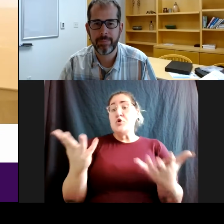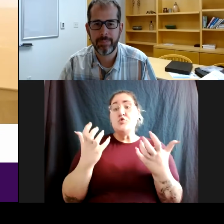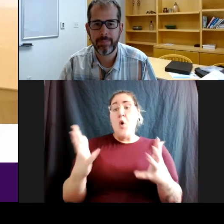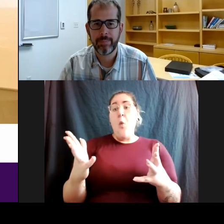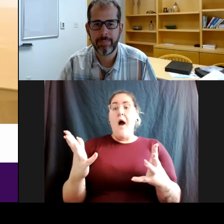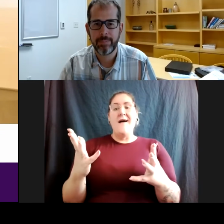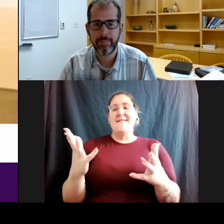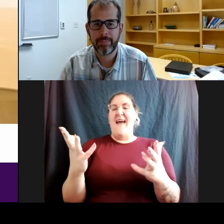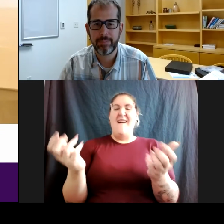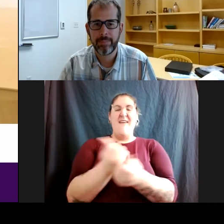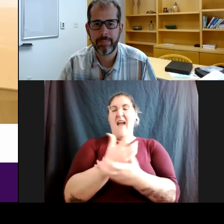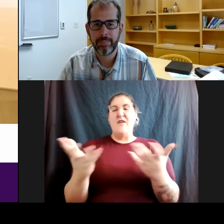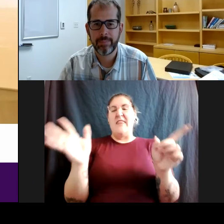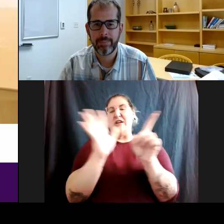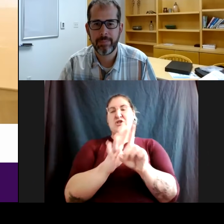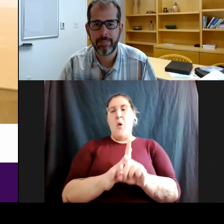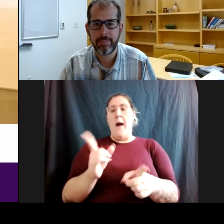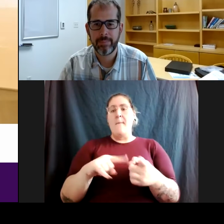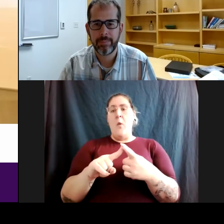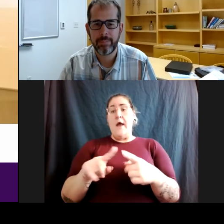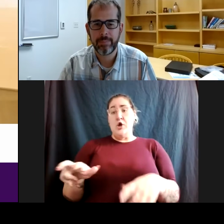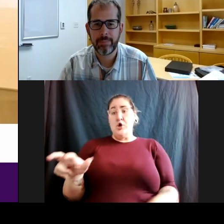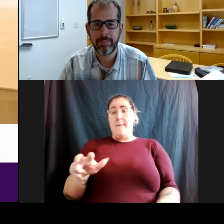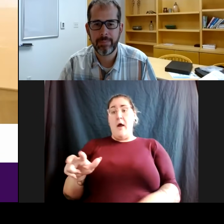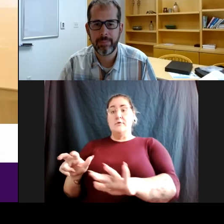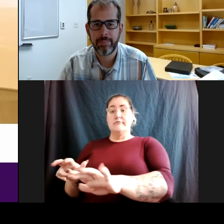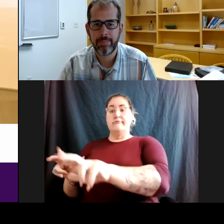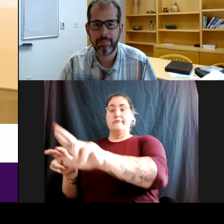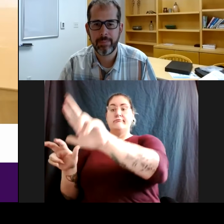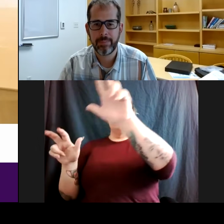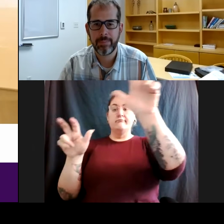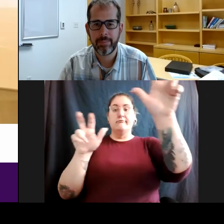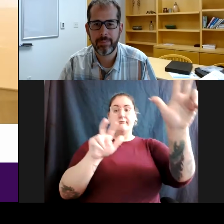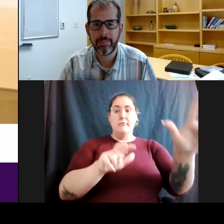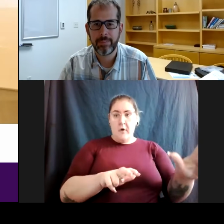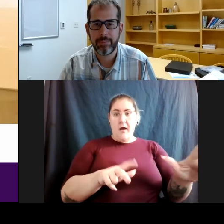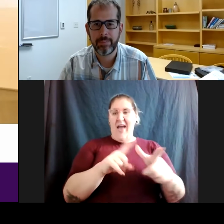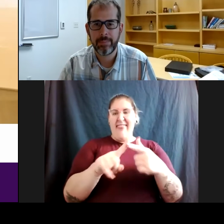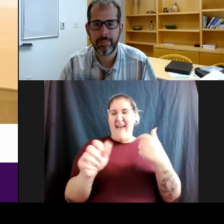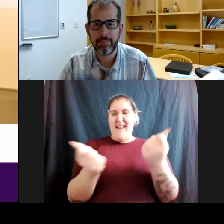over a link. But then you could potentially have content appear when you select that link.